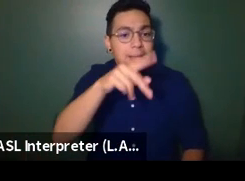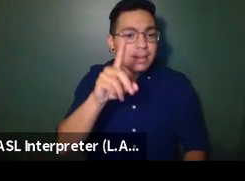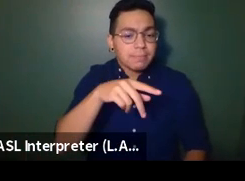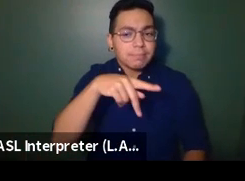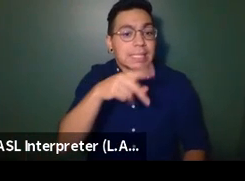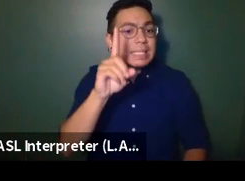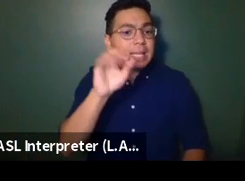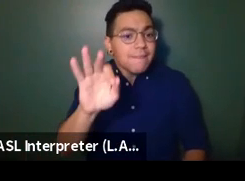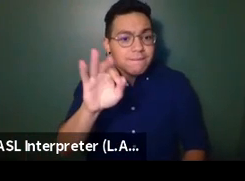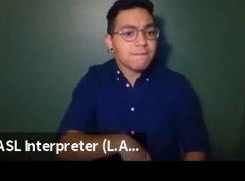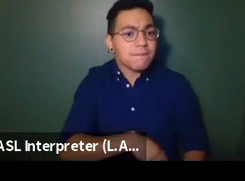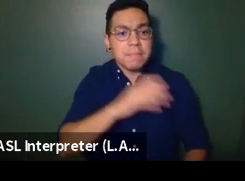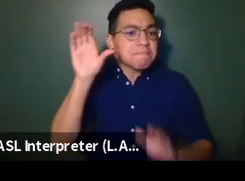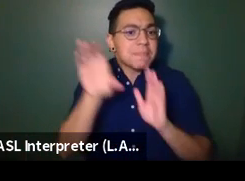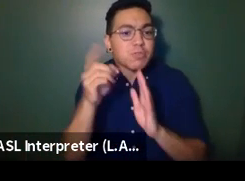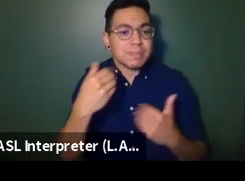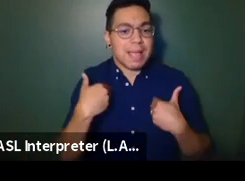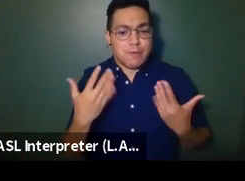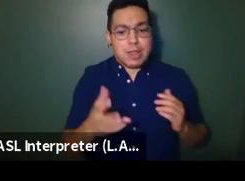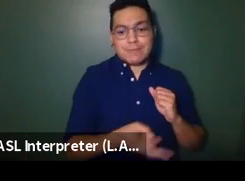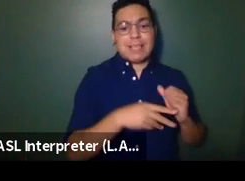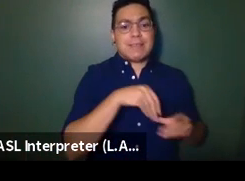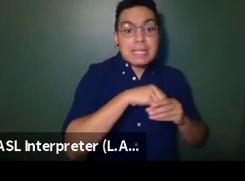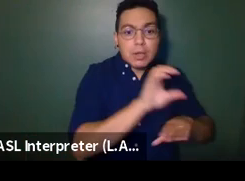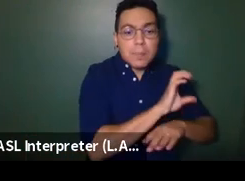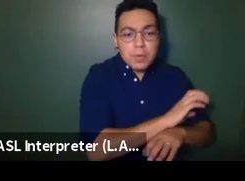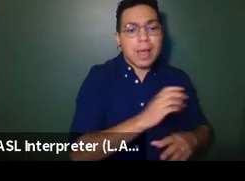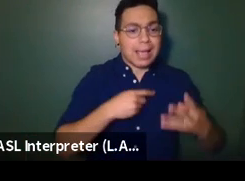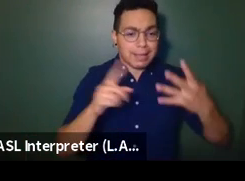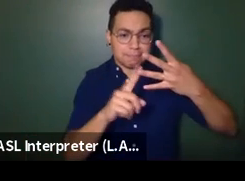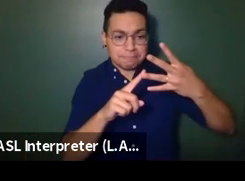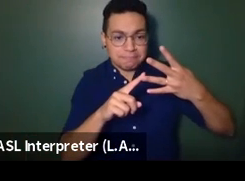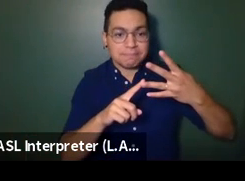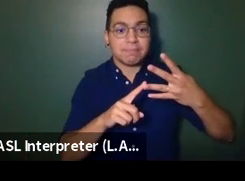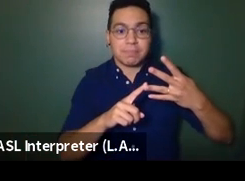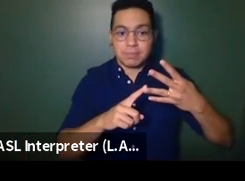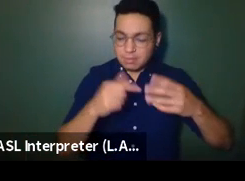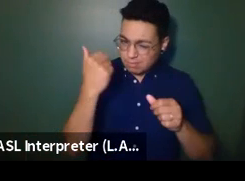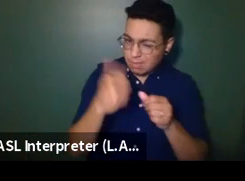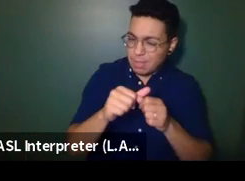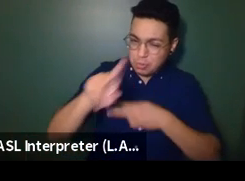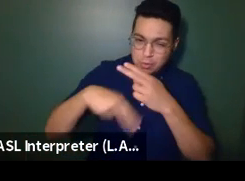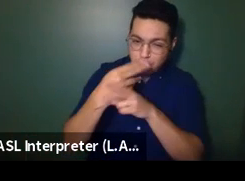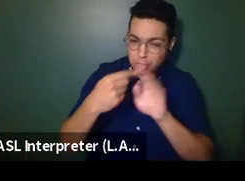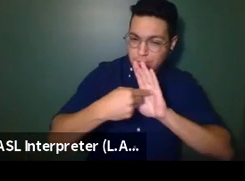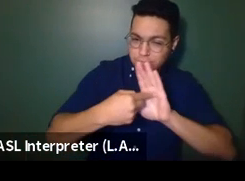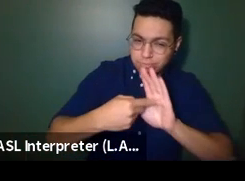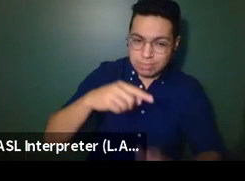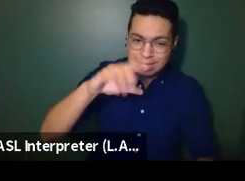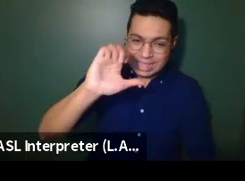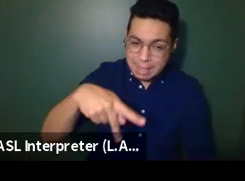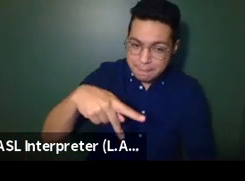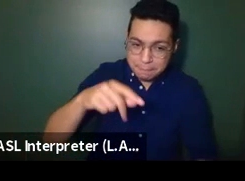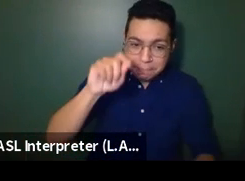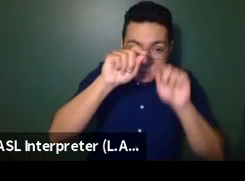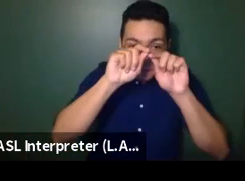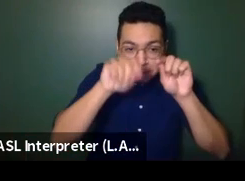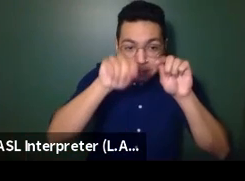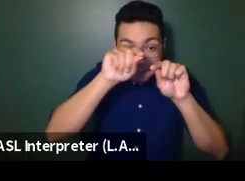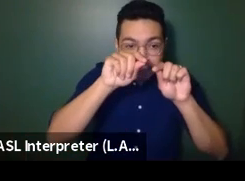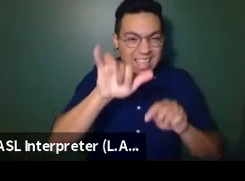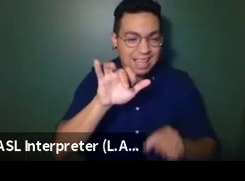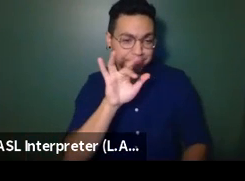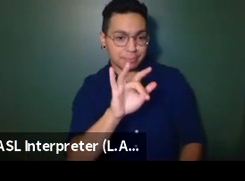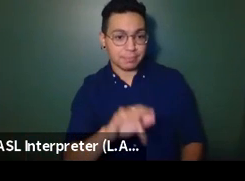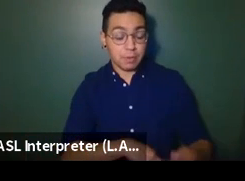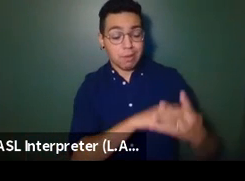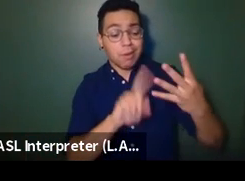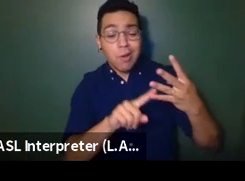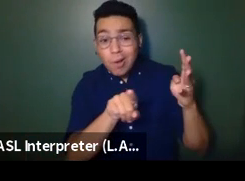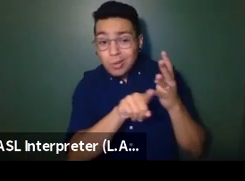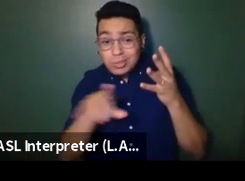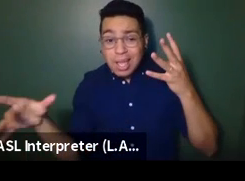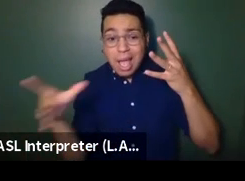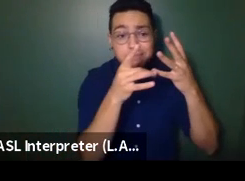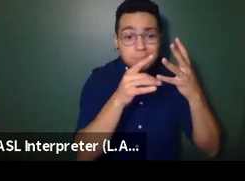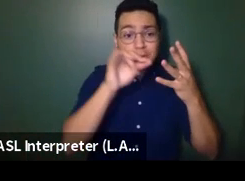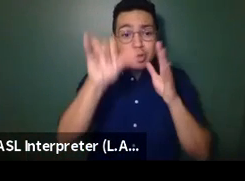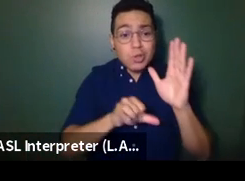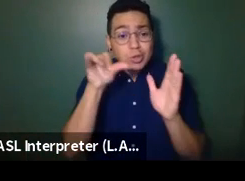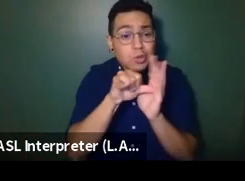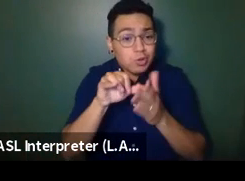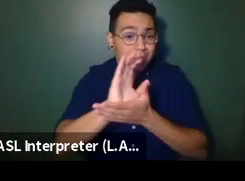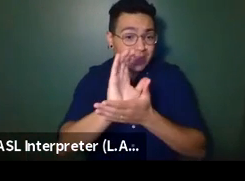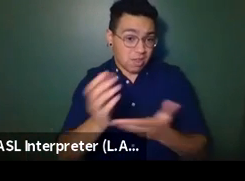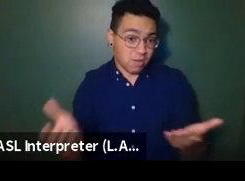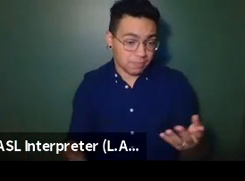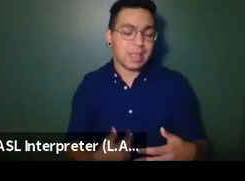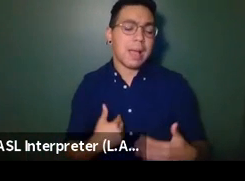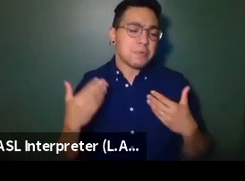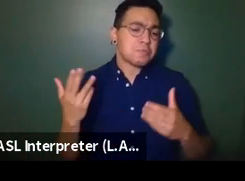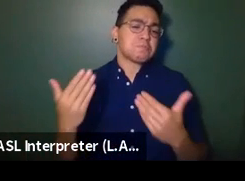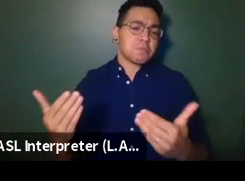Katherine Livick - ESD 112: a picture, something that was on my desktop, I could use that file button. That little paperclip is kind of universal. And I can also directly. add a YouTube video for my students here. I'm going to go into Google Drive and add